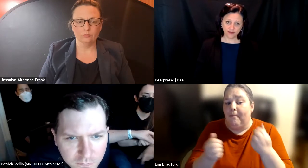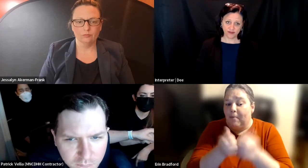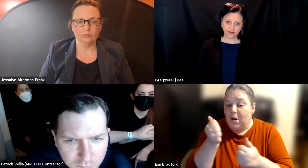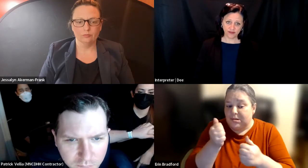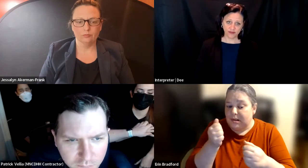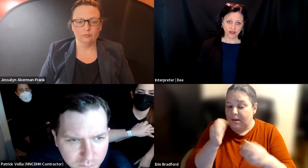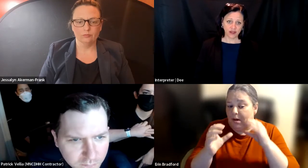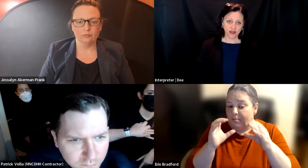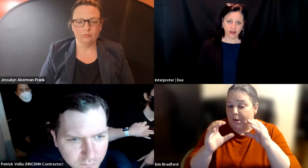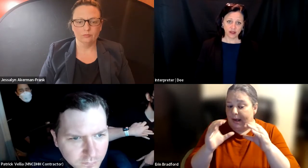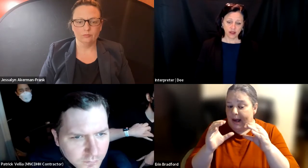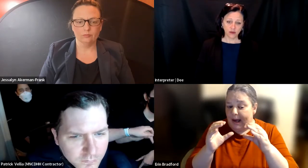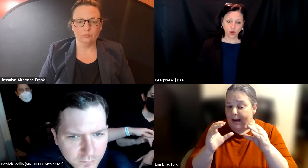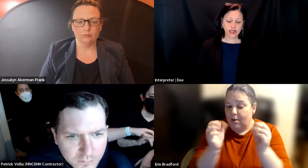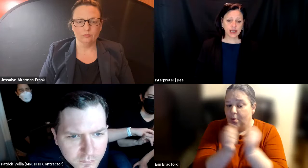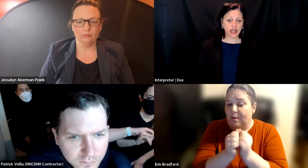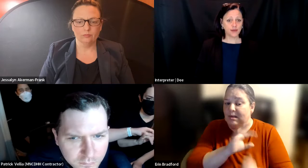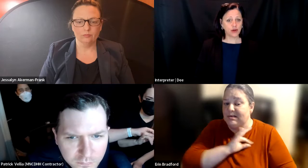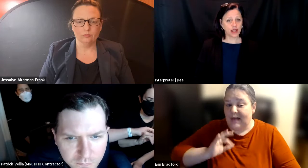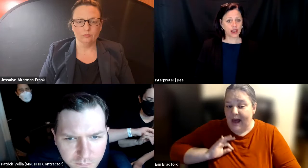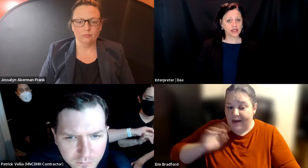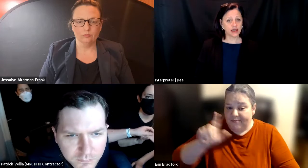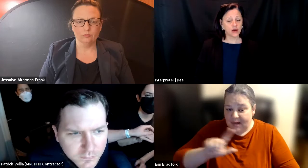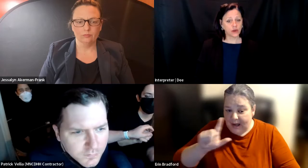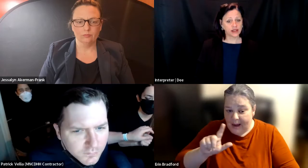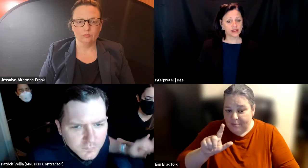Erin: As an employee, as a librarian, which means I'm working with the public, as well as other